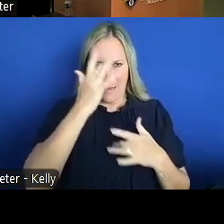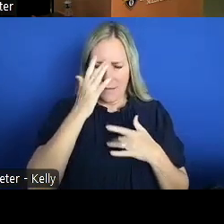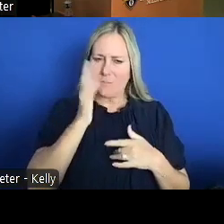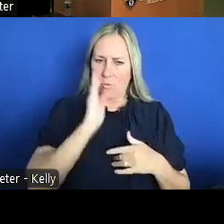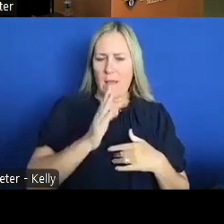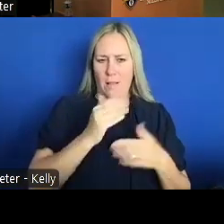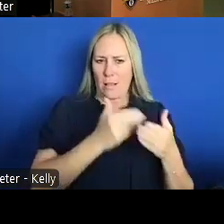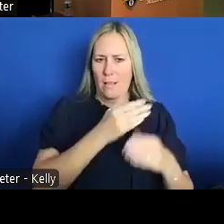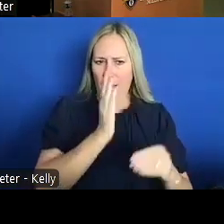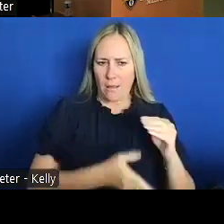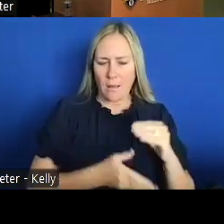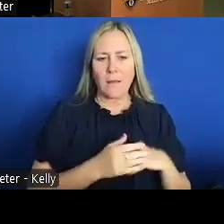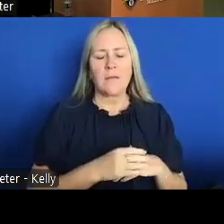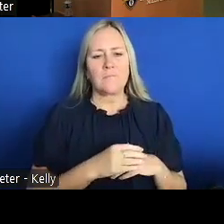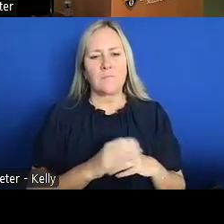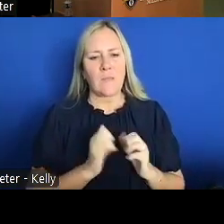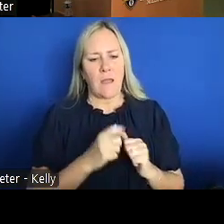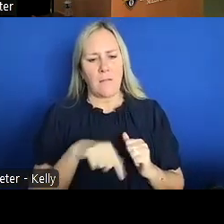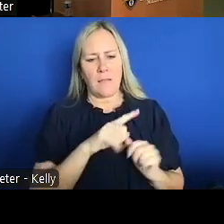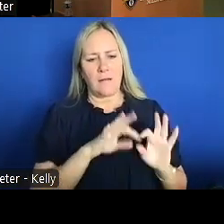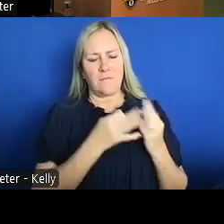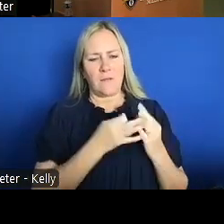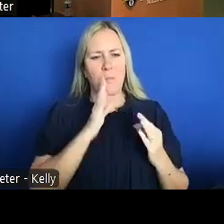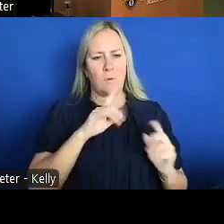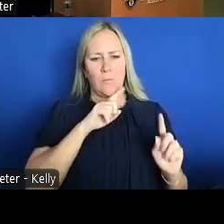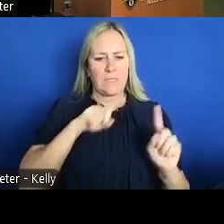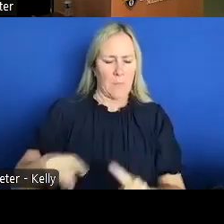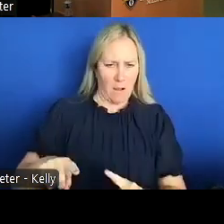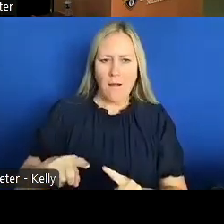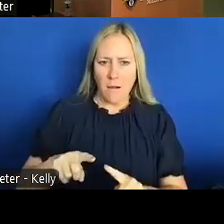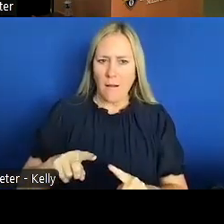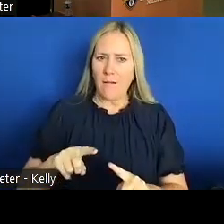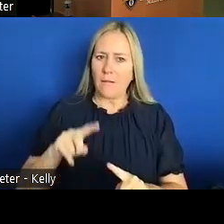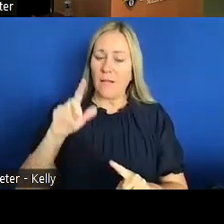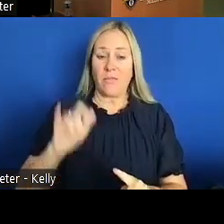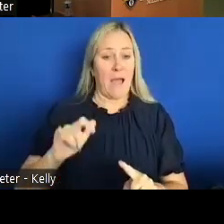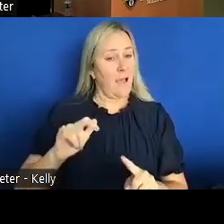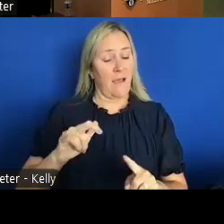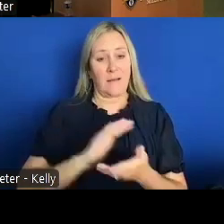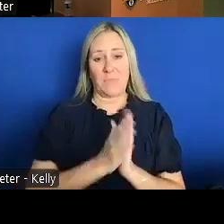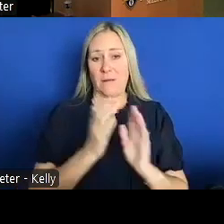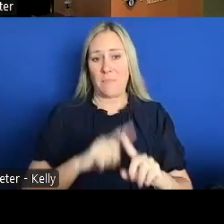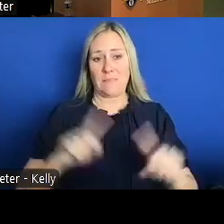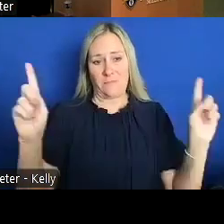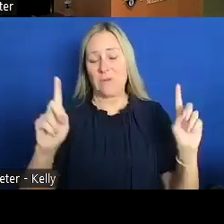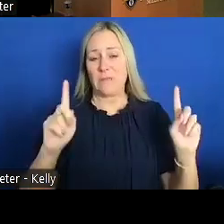in the wake of loss can make all the difference for malfunctioning or for positive functioning for